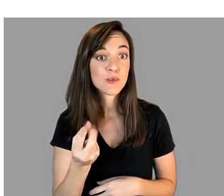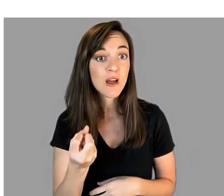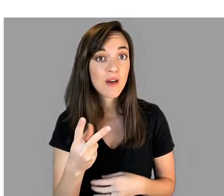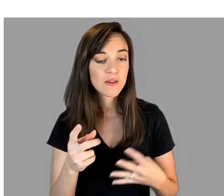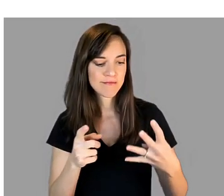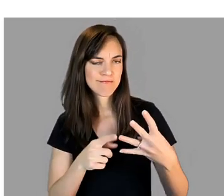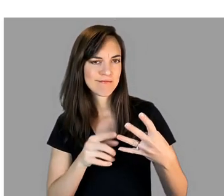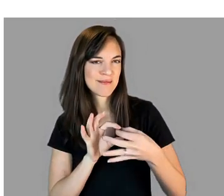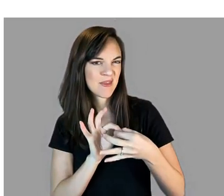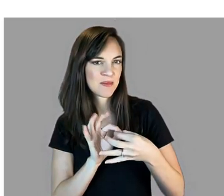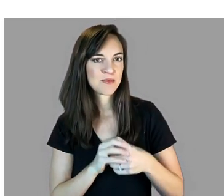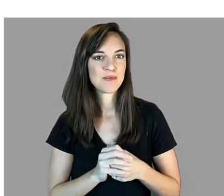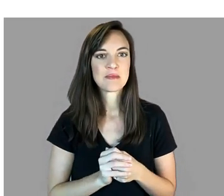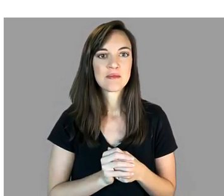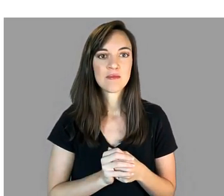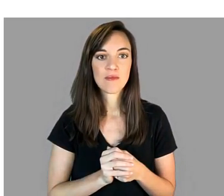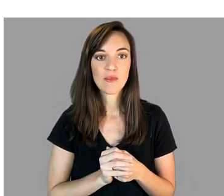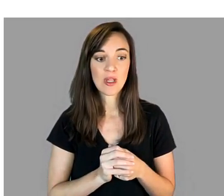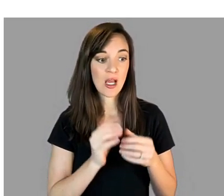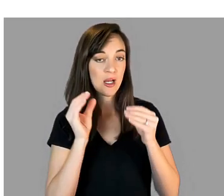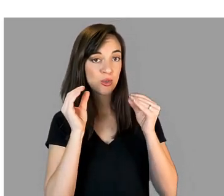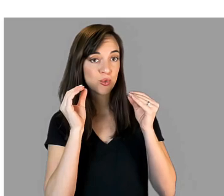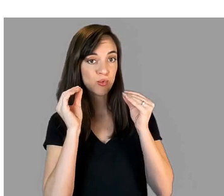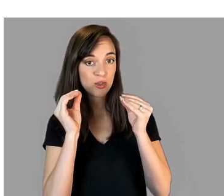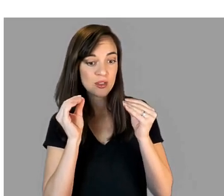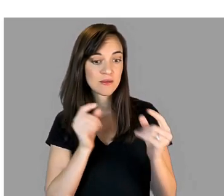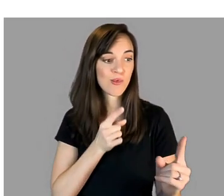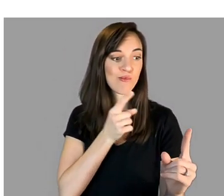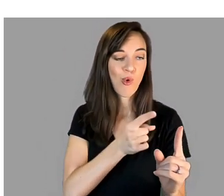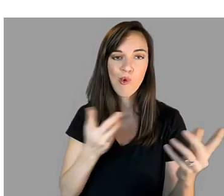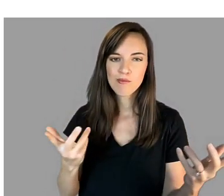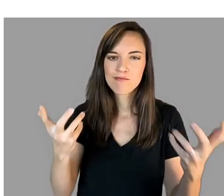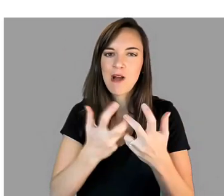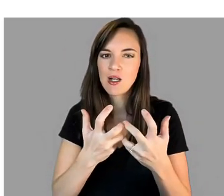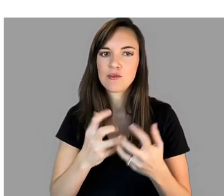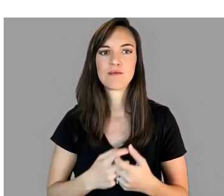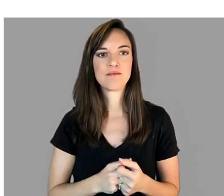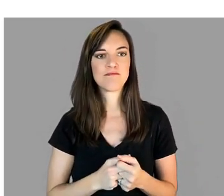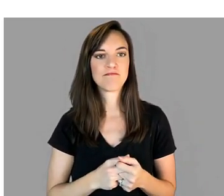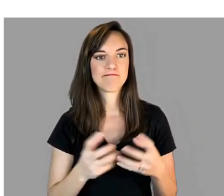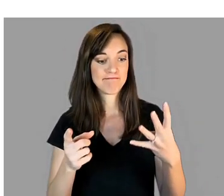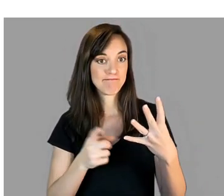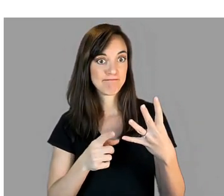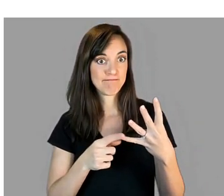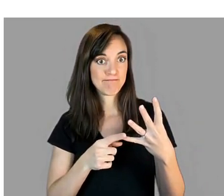HLP 12 aligns with step 3 with systematically designing instruction.